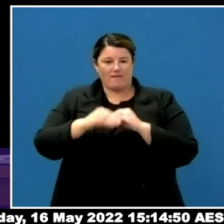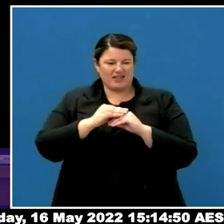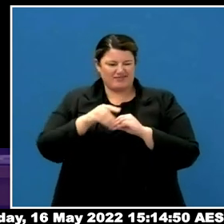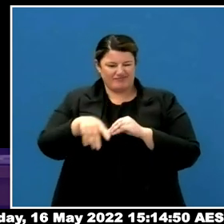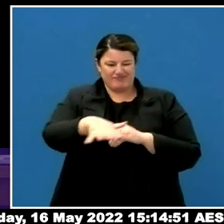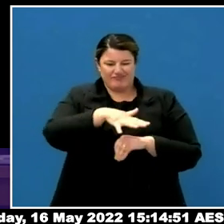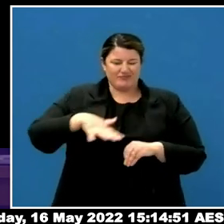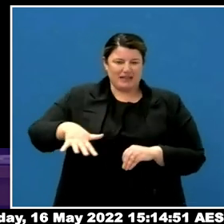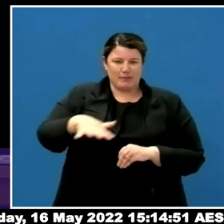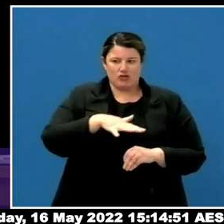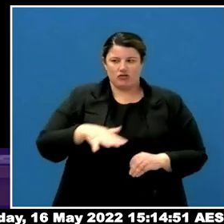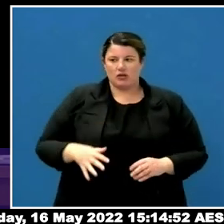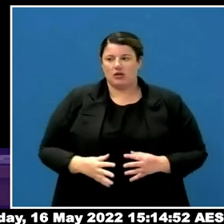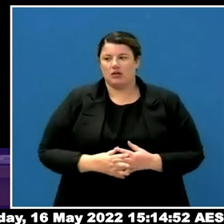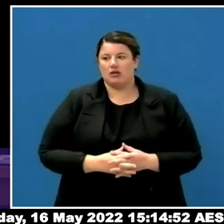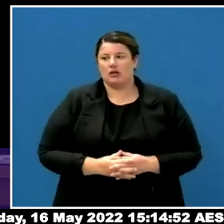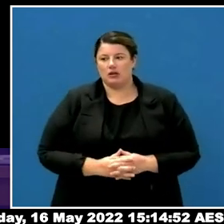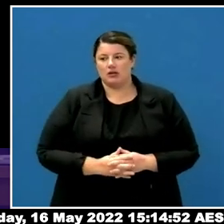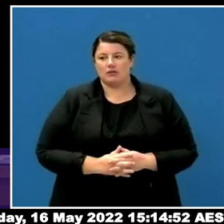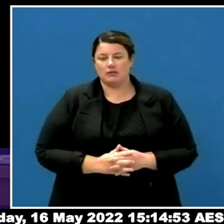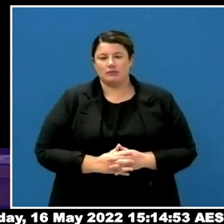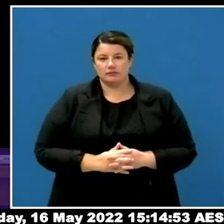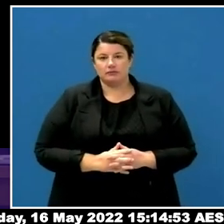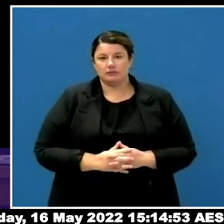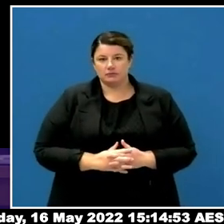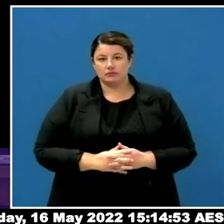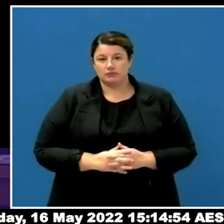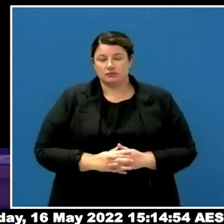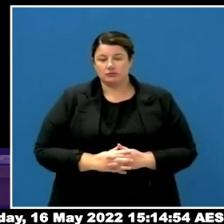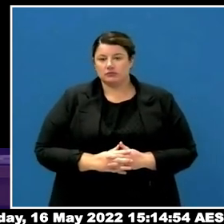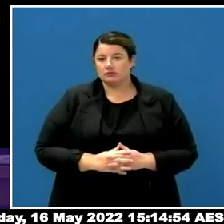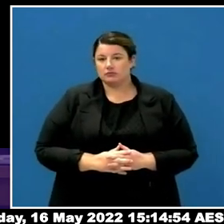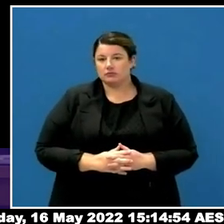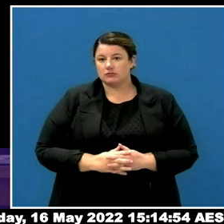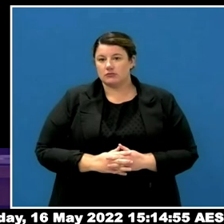there, MR FOGARTY: And your impression was, Toby enjoyed the Club Afford outings?